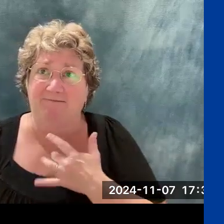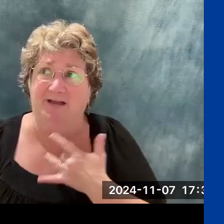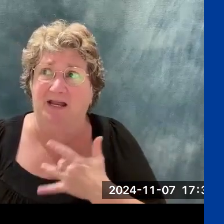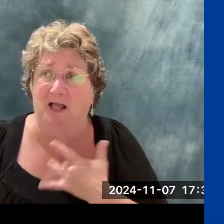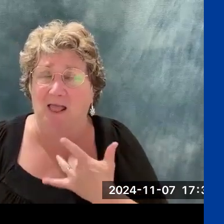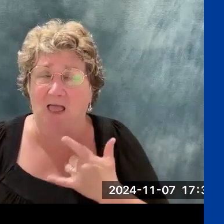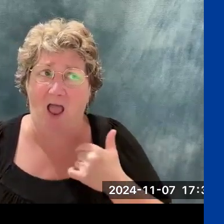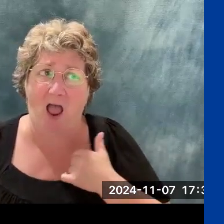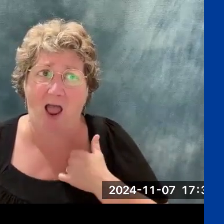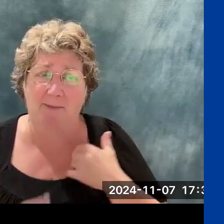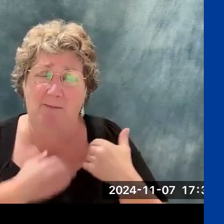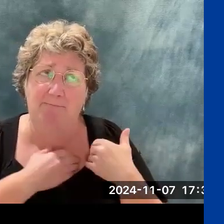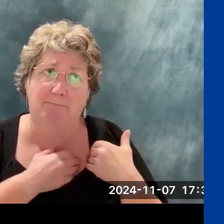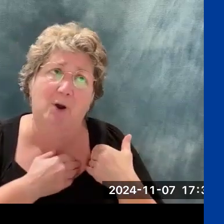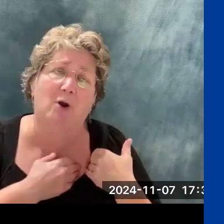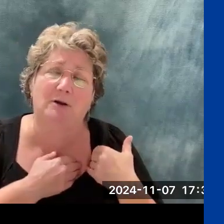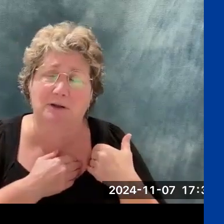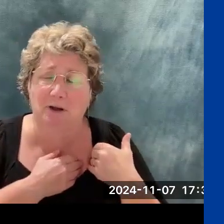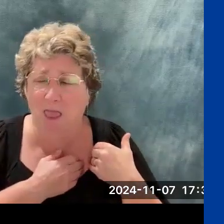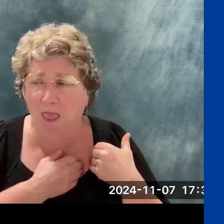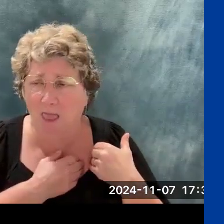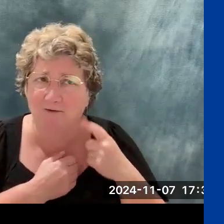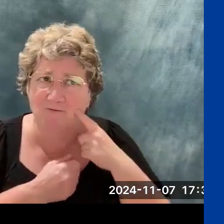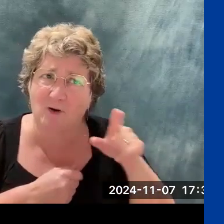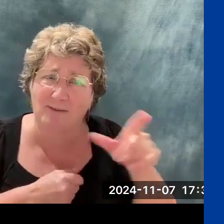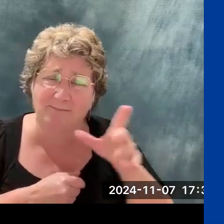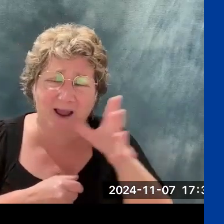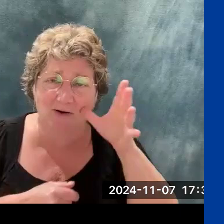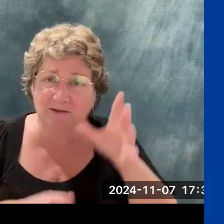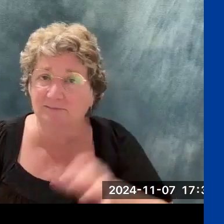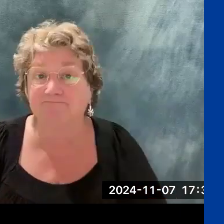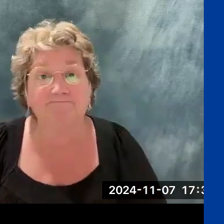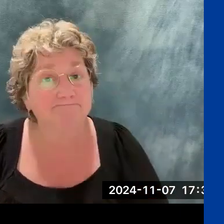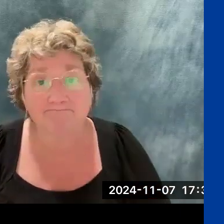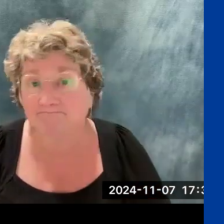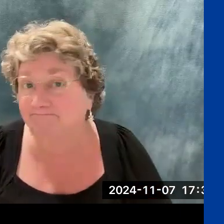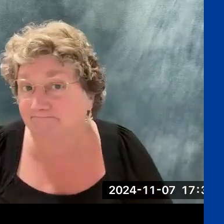And so making sure that we're allowing that permission to talk to us about what they're